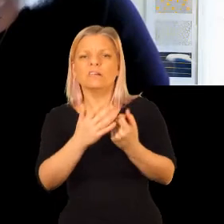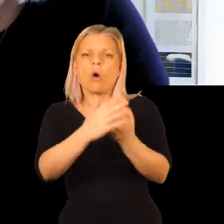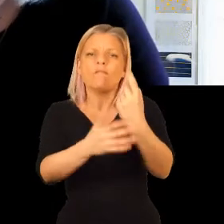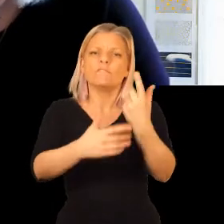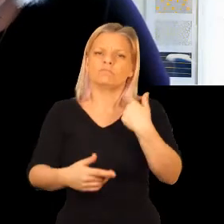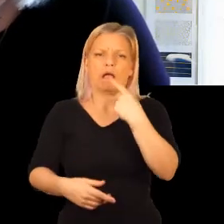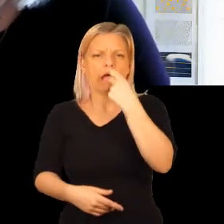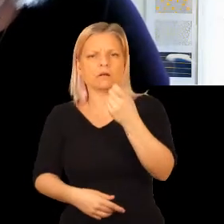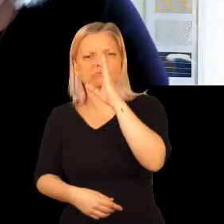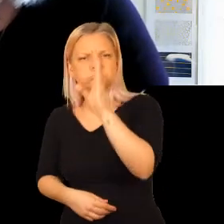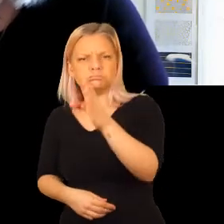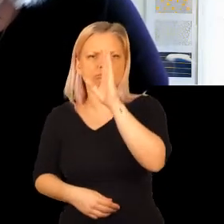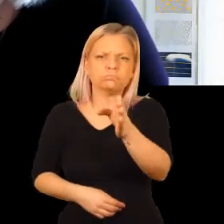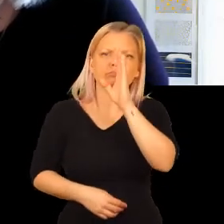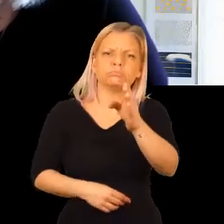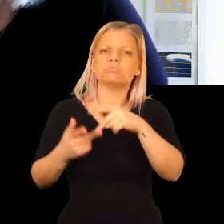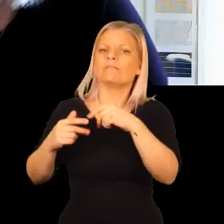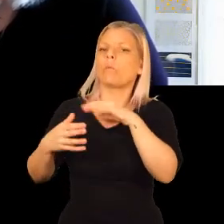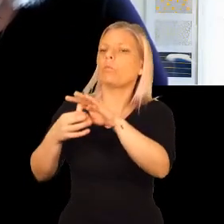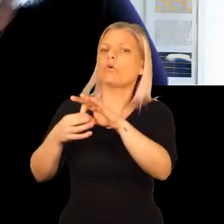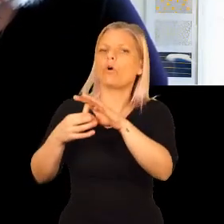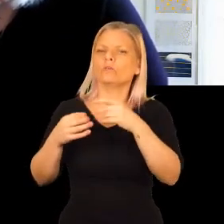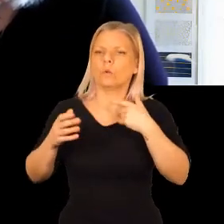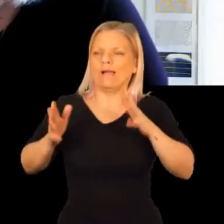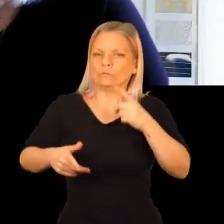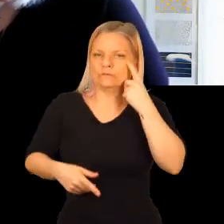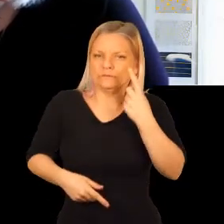person so i can often be a little bit more blunt than maybe if i worked for somebody where i had to